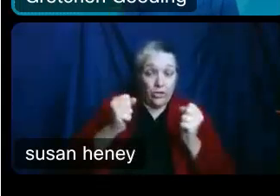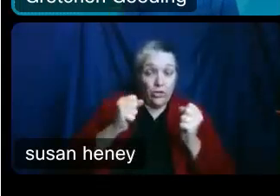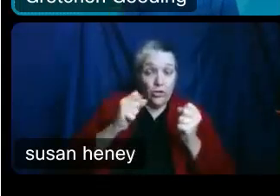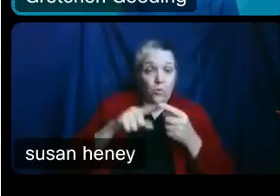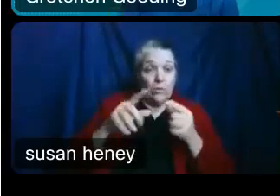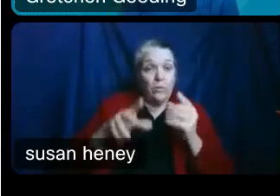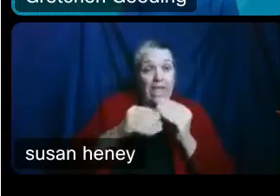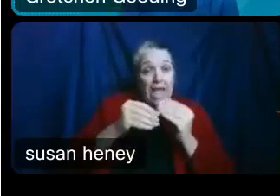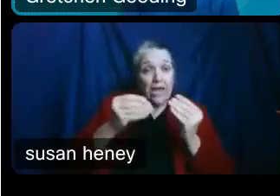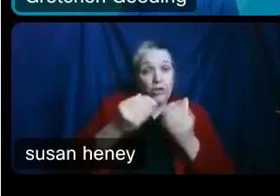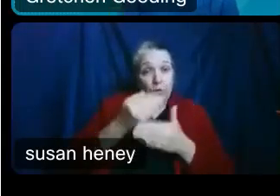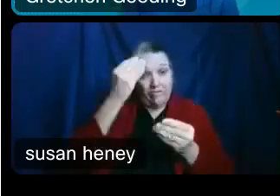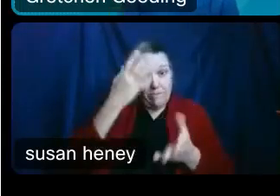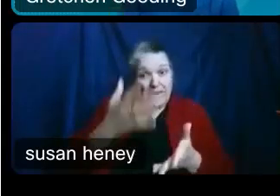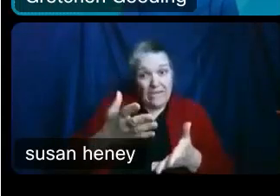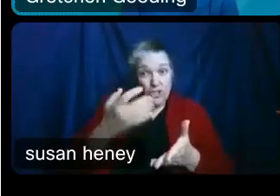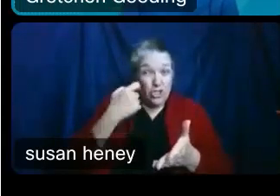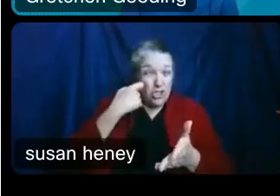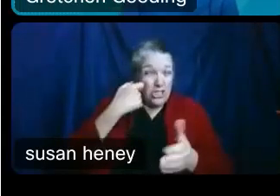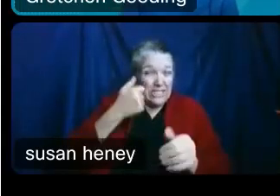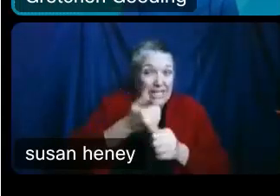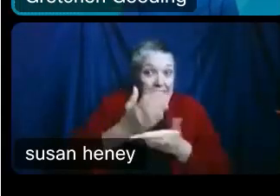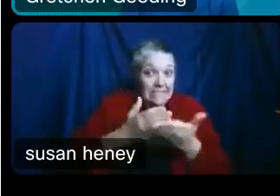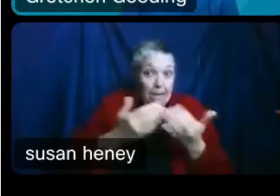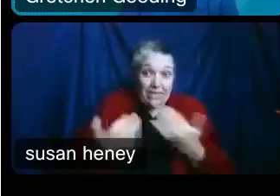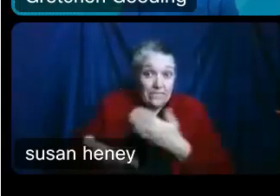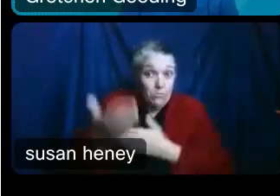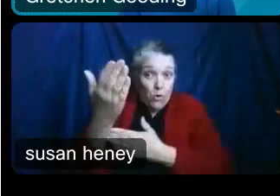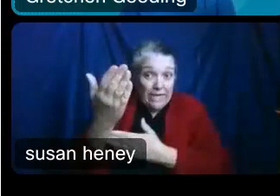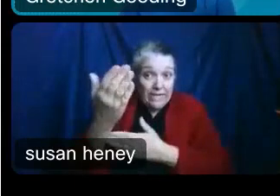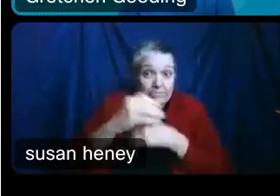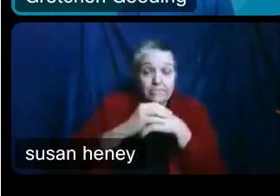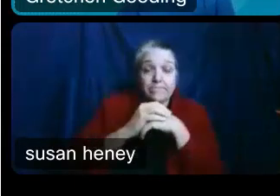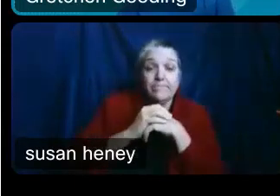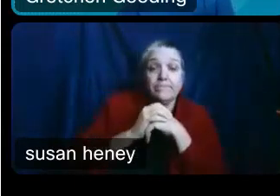this morning. If you're interested in learning about the